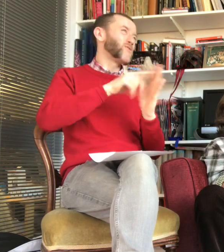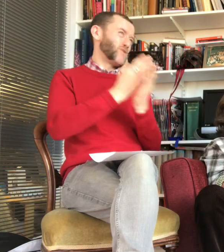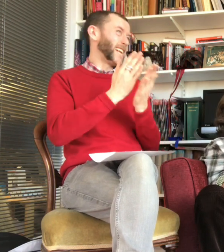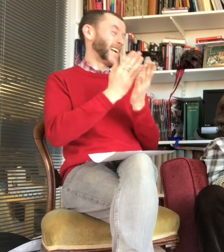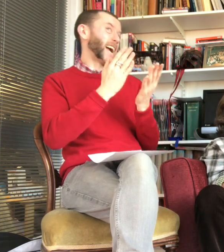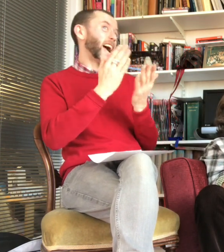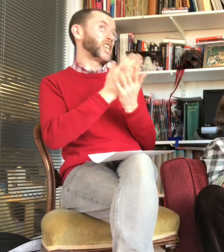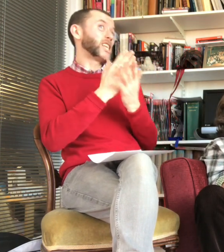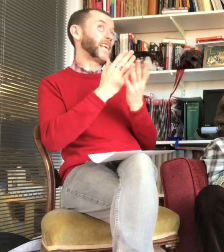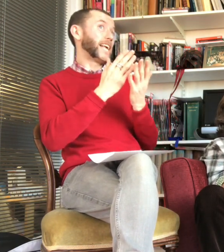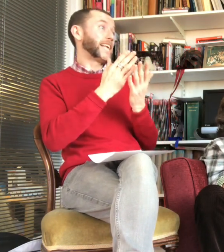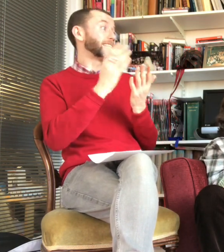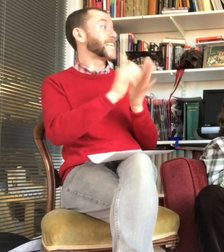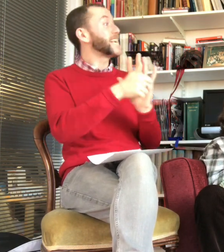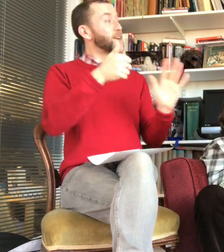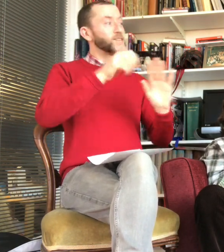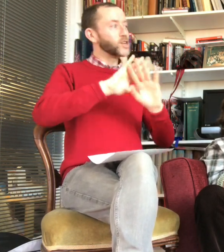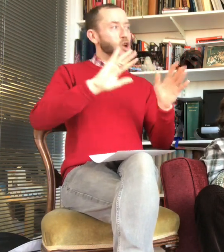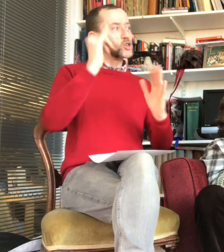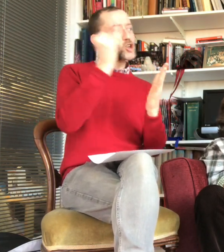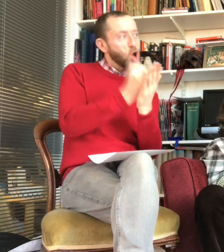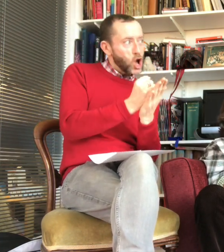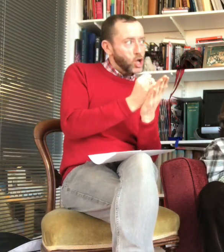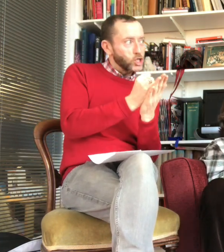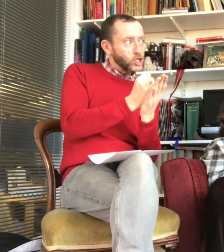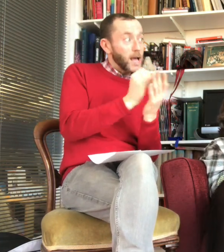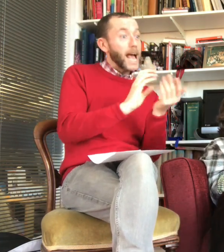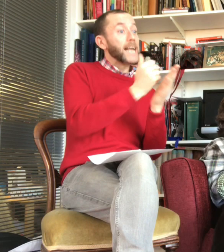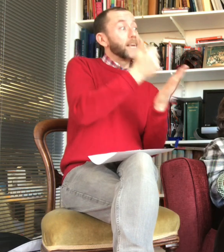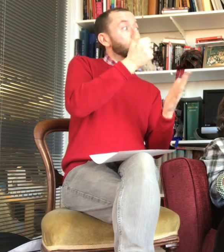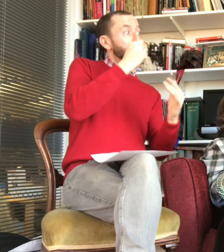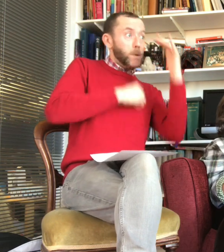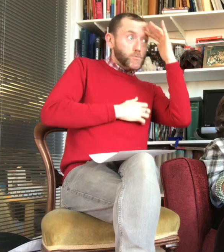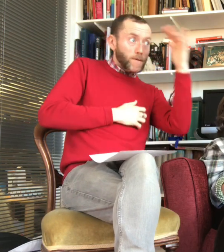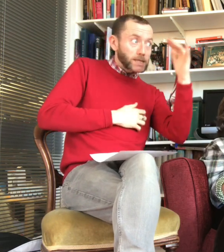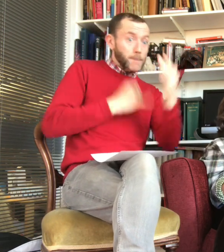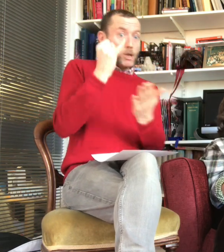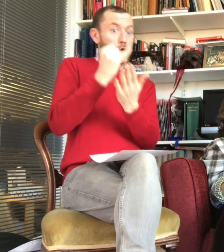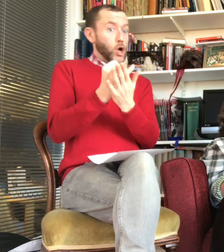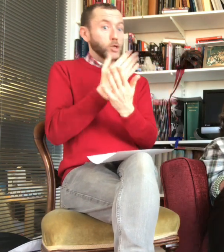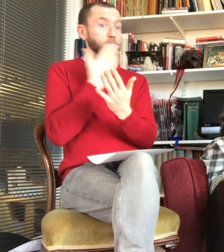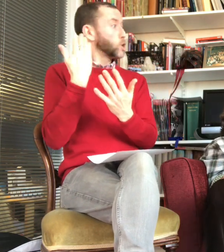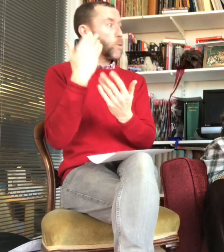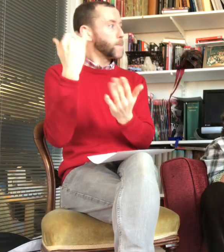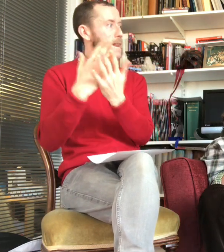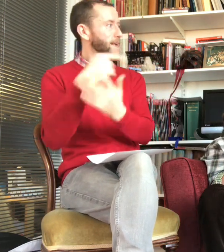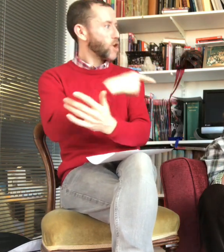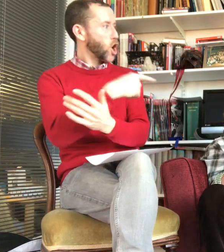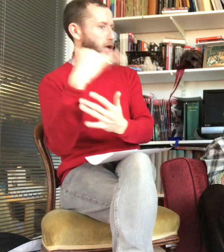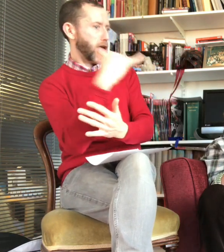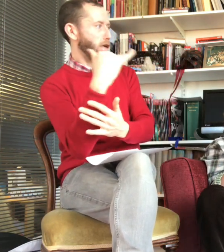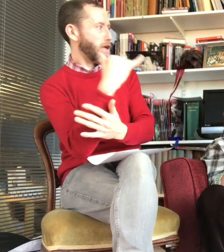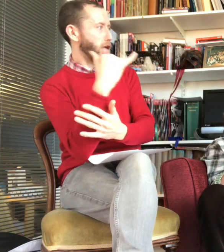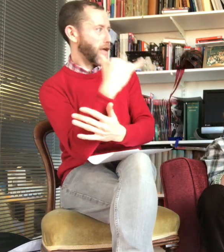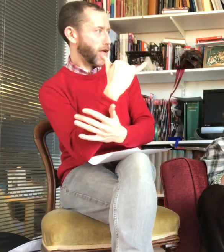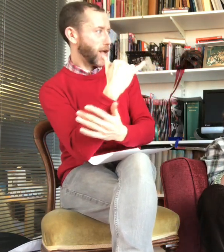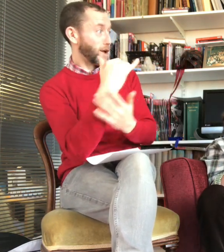gift of prophecy but she's been cursed that nobody believes her...And so her